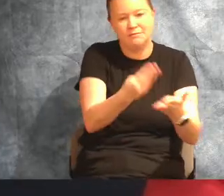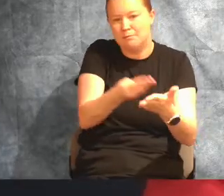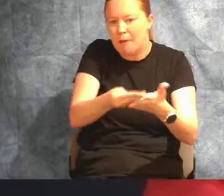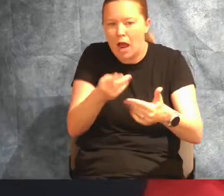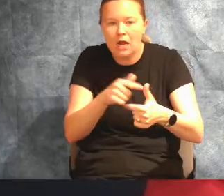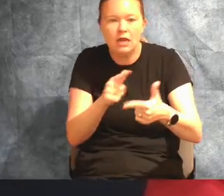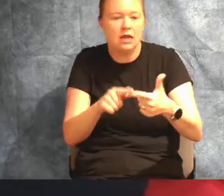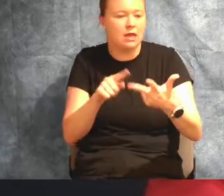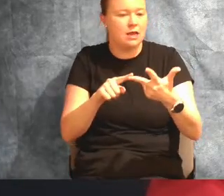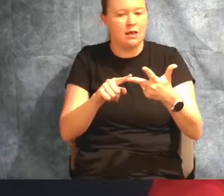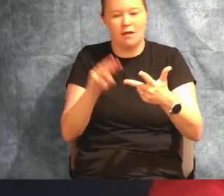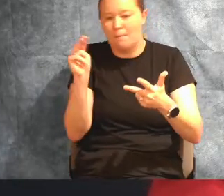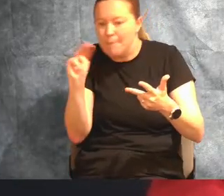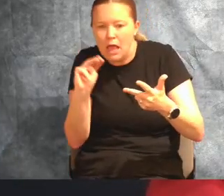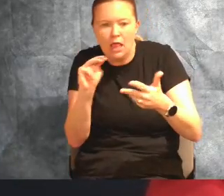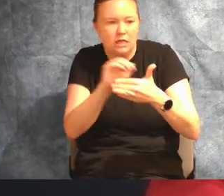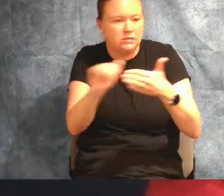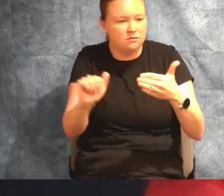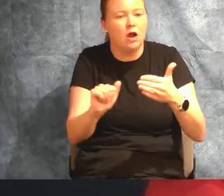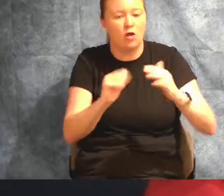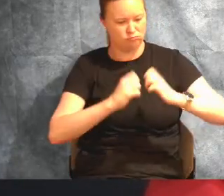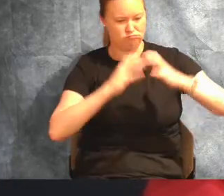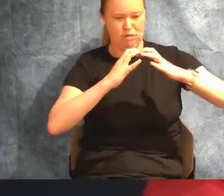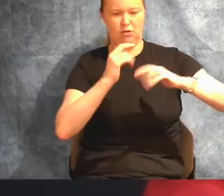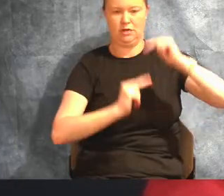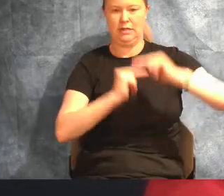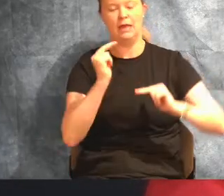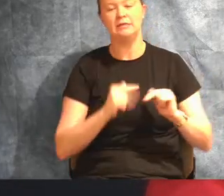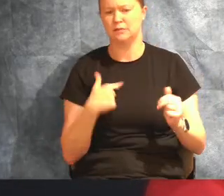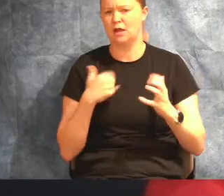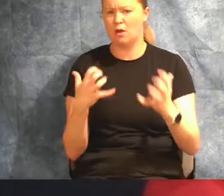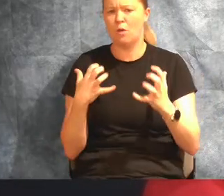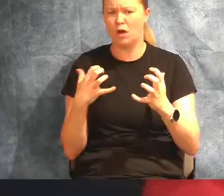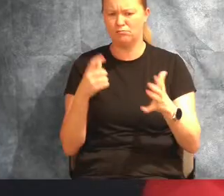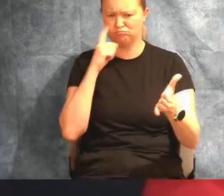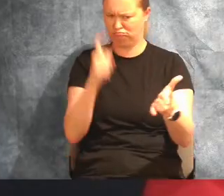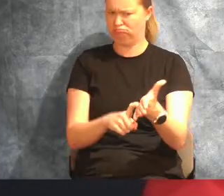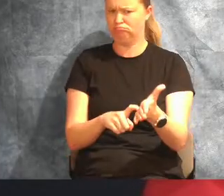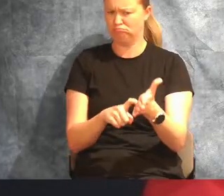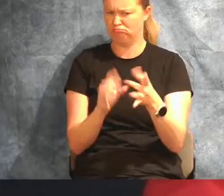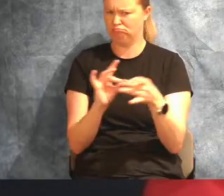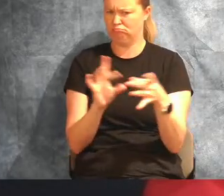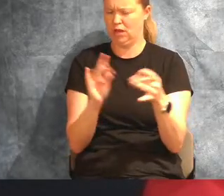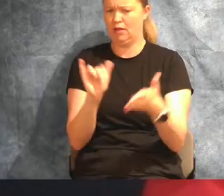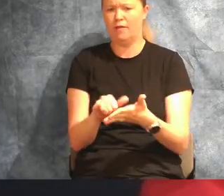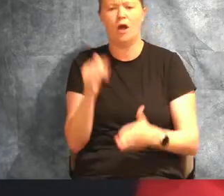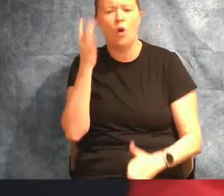and millions and they're building things. So I wanted to highlight that because the premise